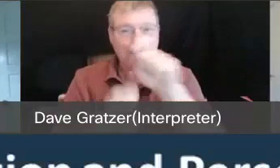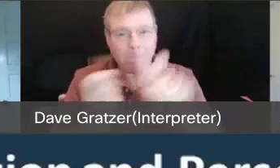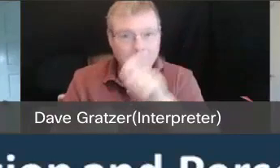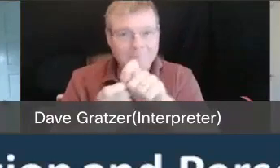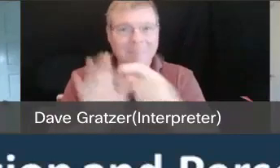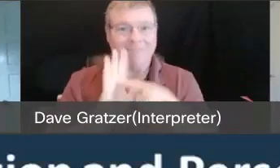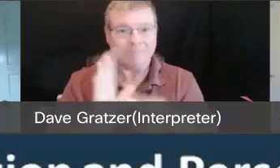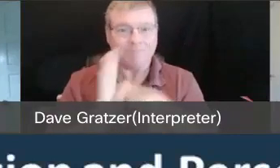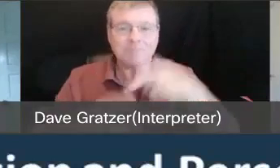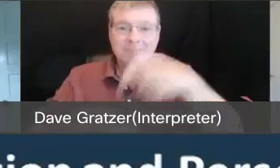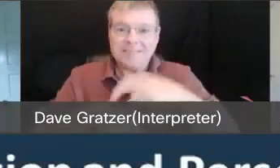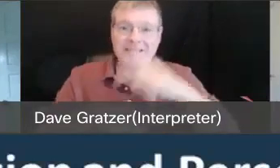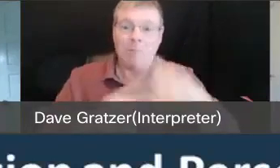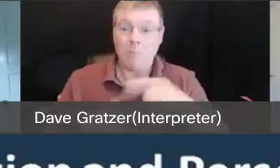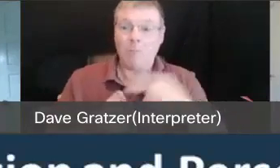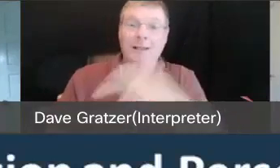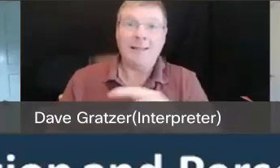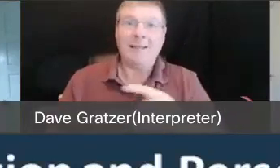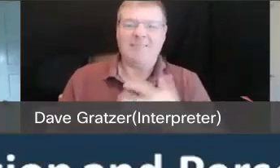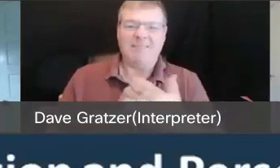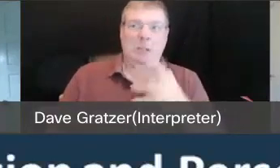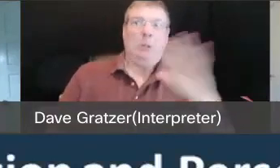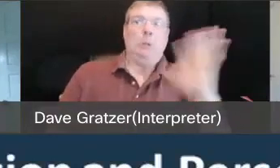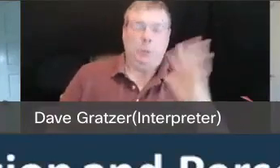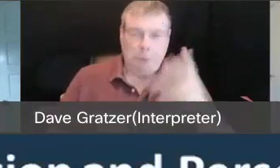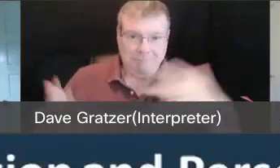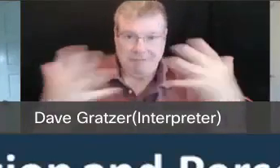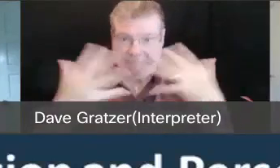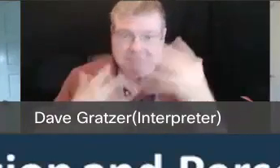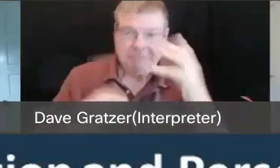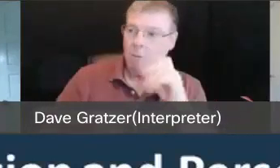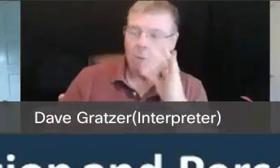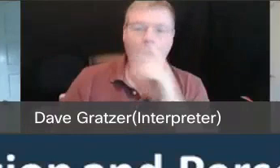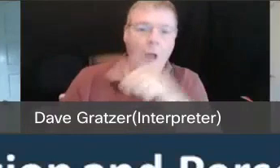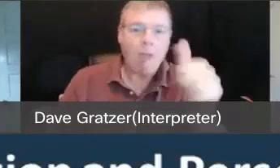of a time when he's caution or suspicious of others, bearing what you can achieve with that one.